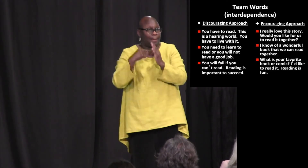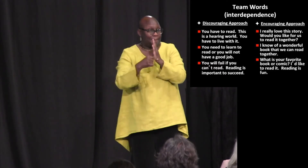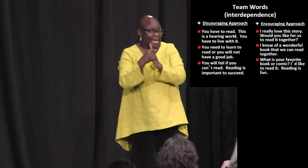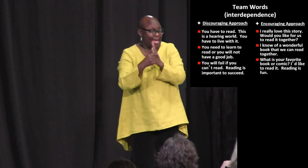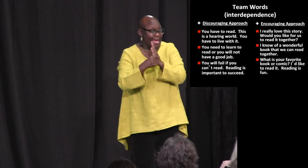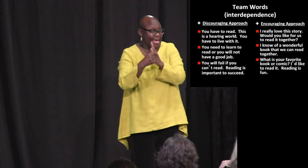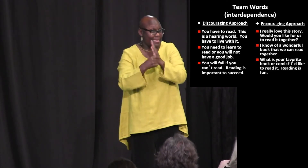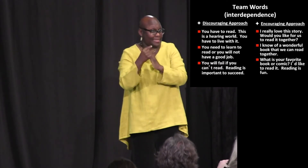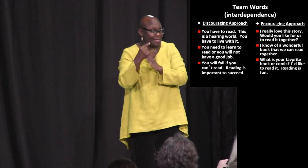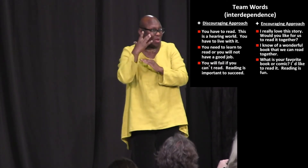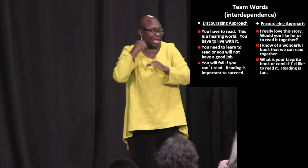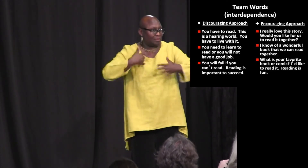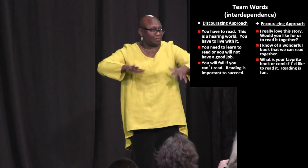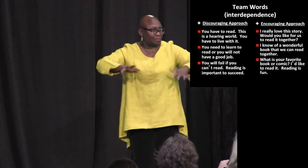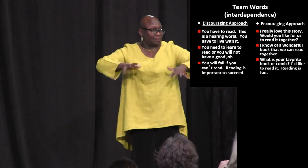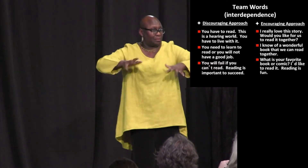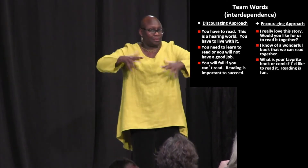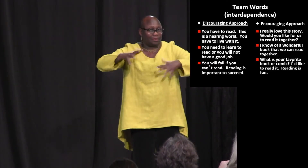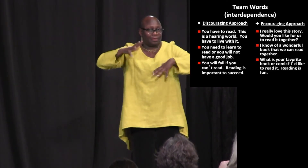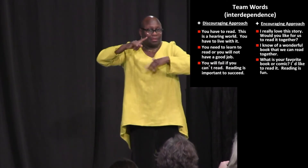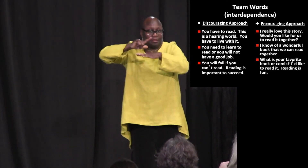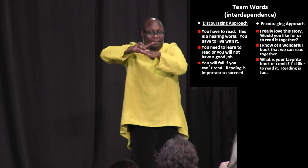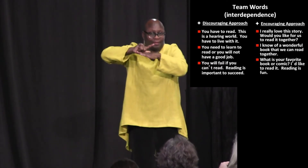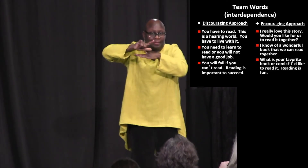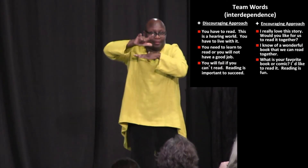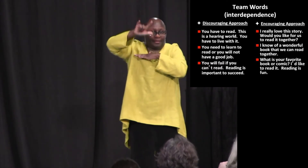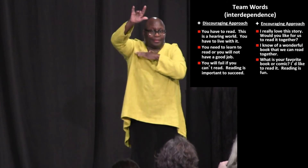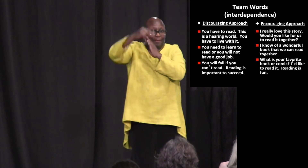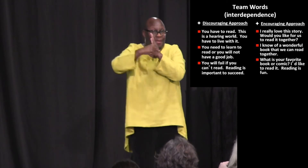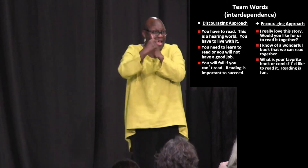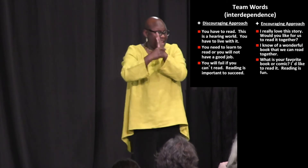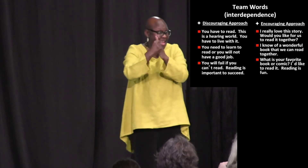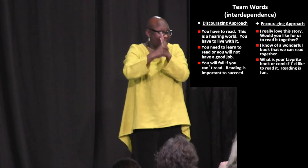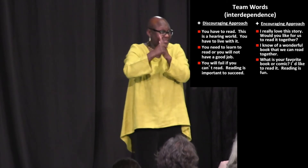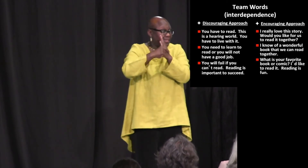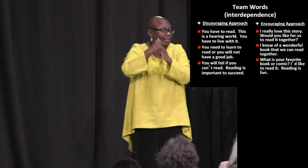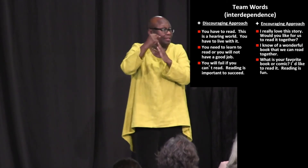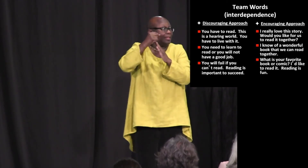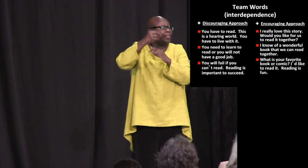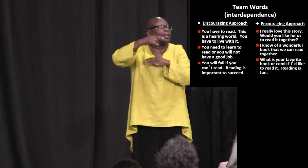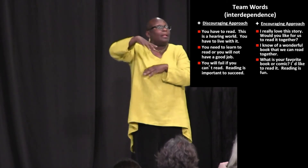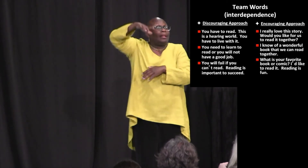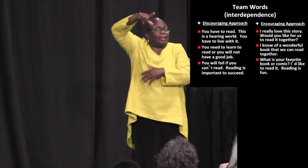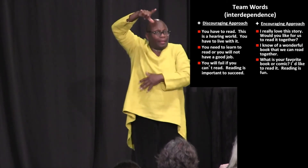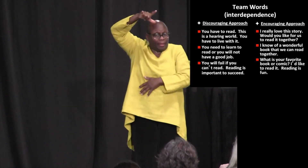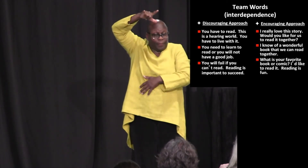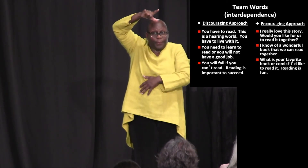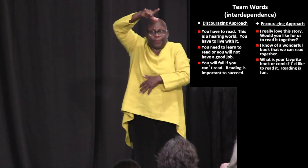I'm still reading comics. Every time I travel, I bring three books. One book usually an academic text.